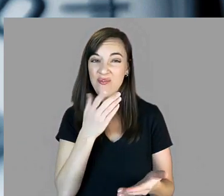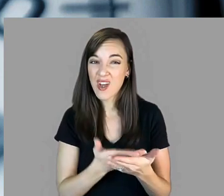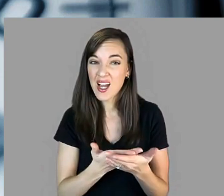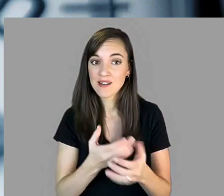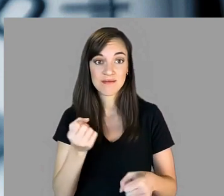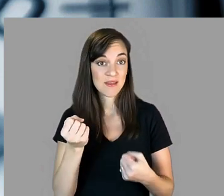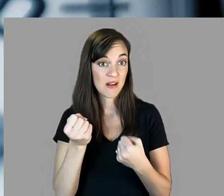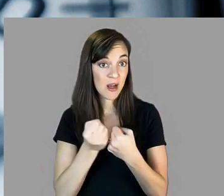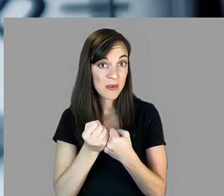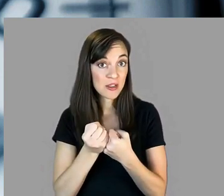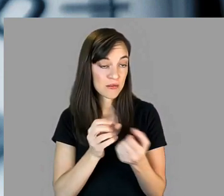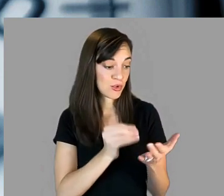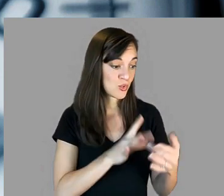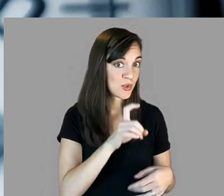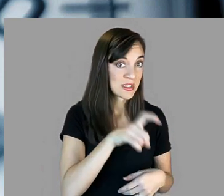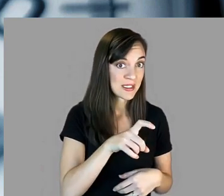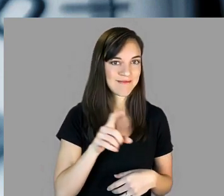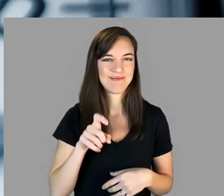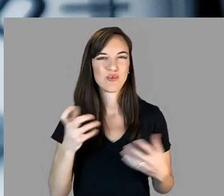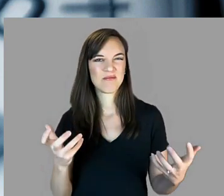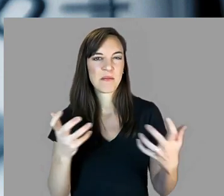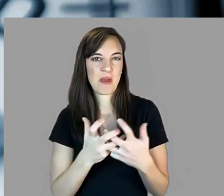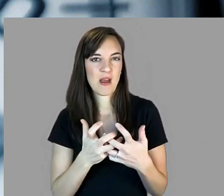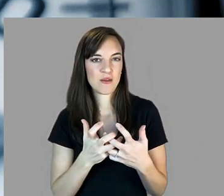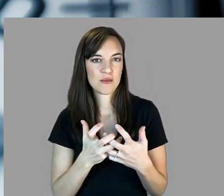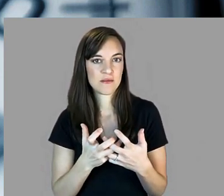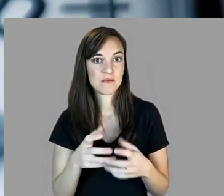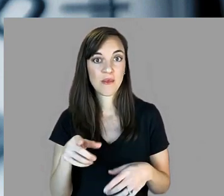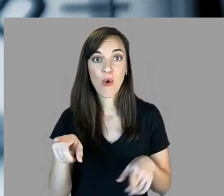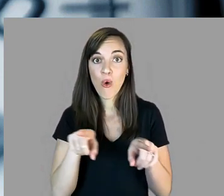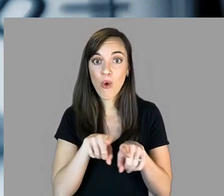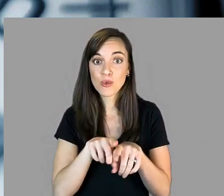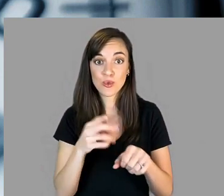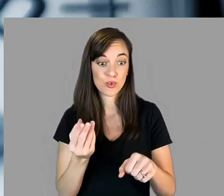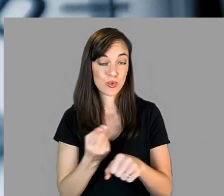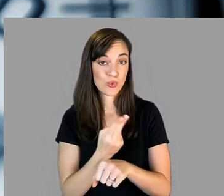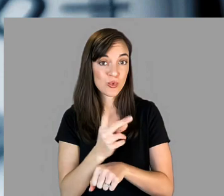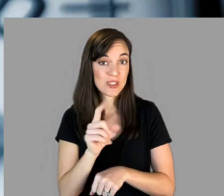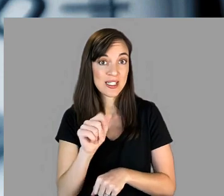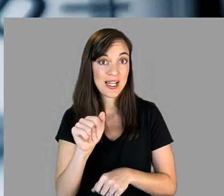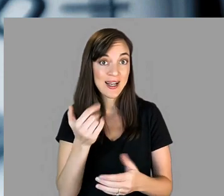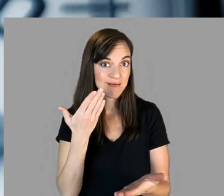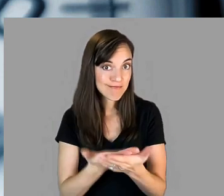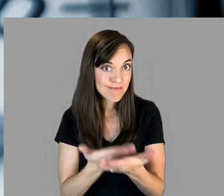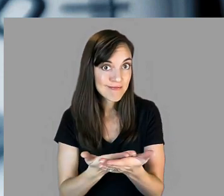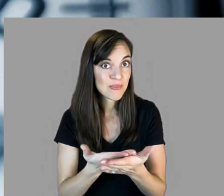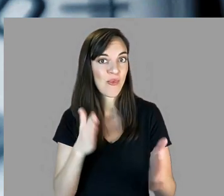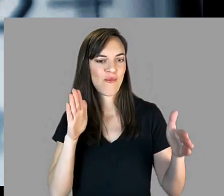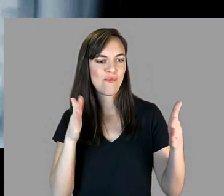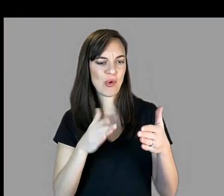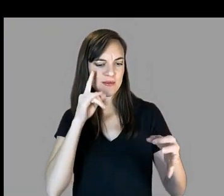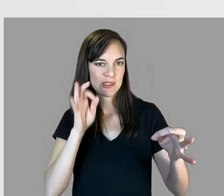Fact: accommodations are individual and should use data-driven decisions. Which leads us to our next point.